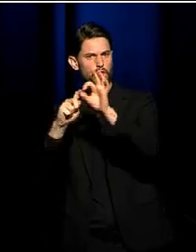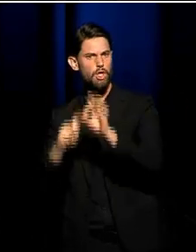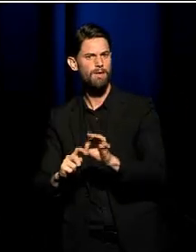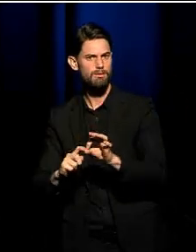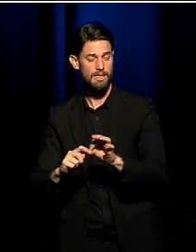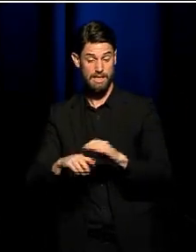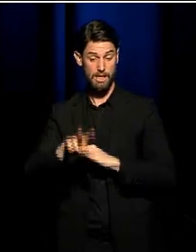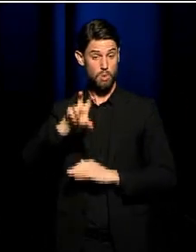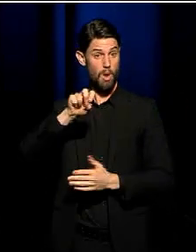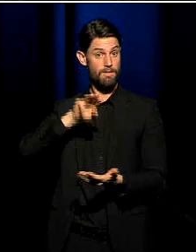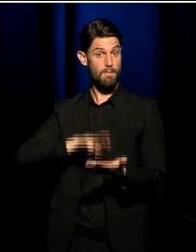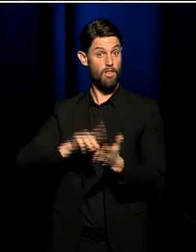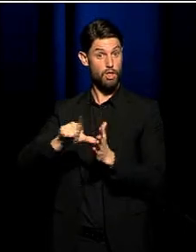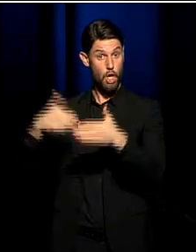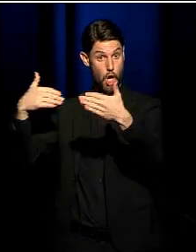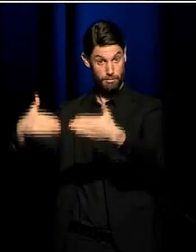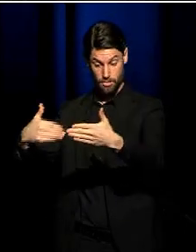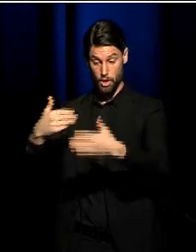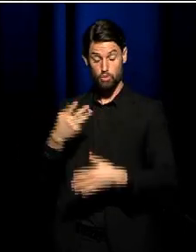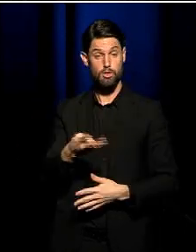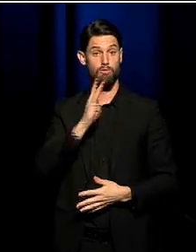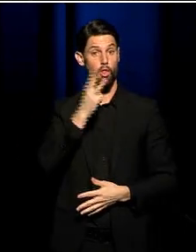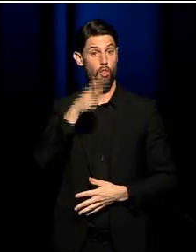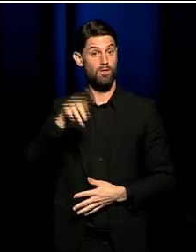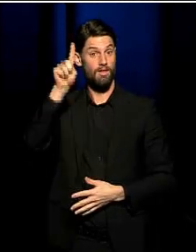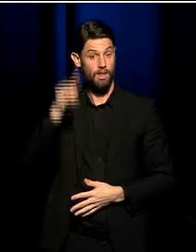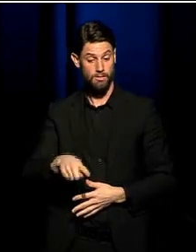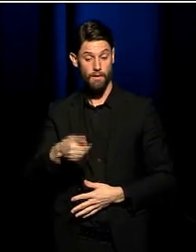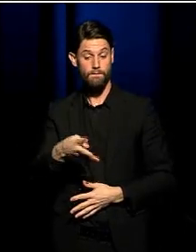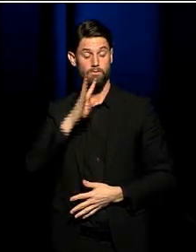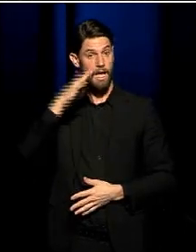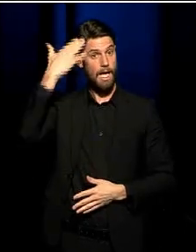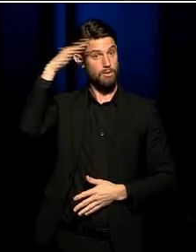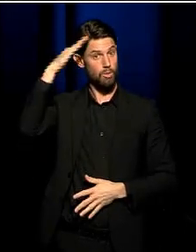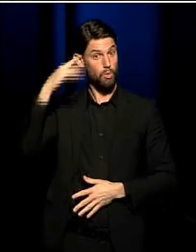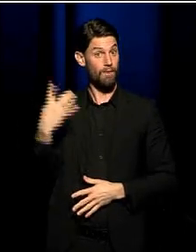period 330,400 adults with disability or a